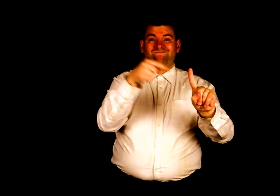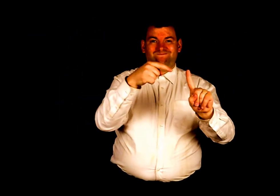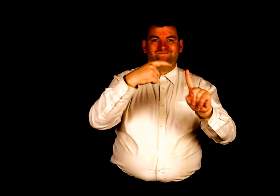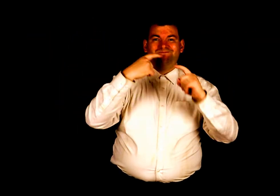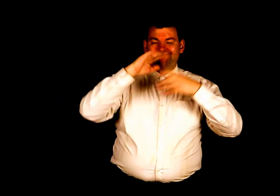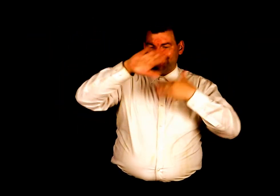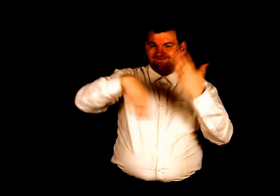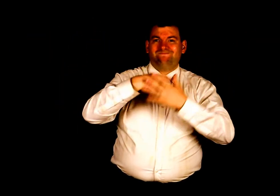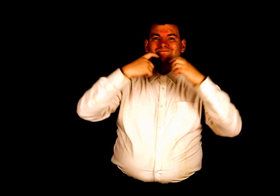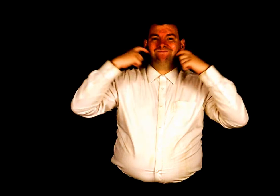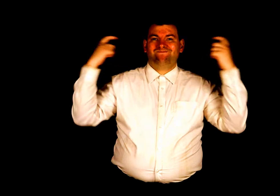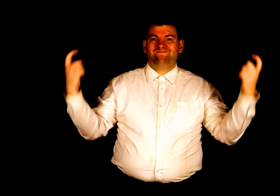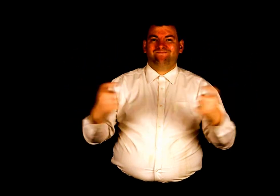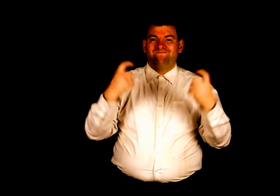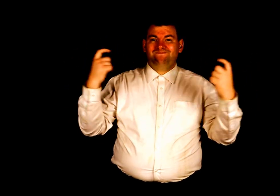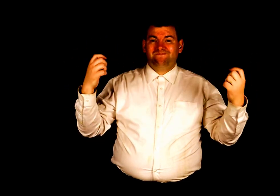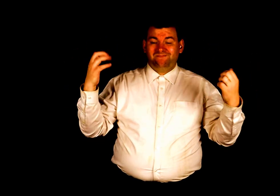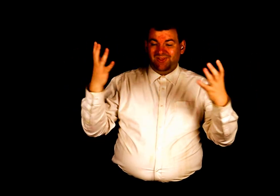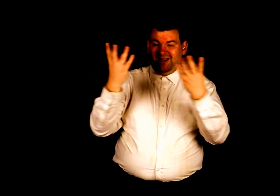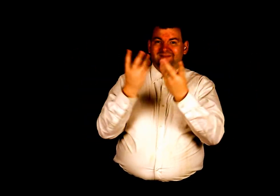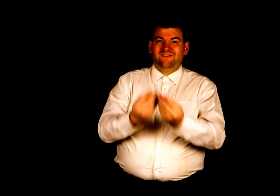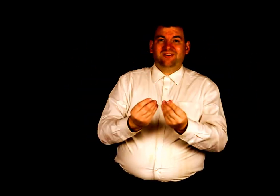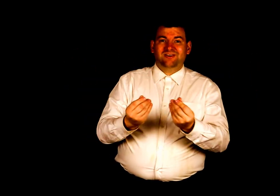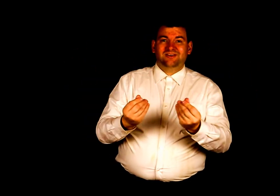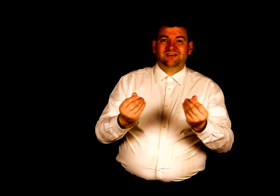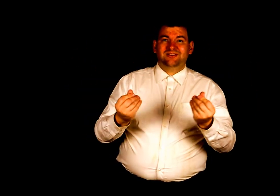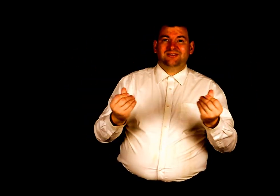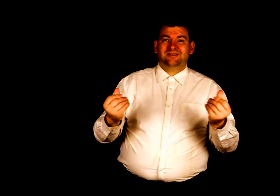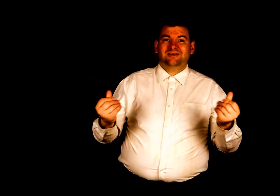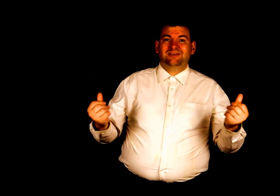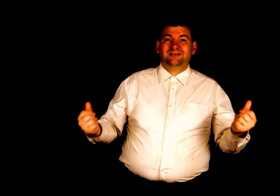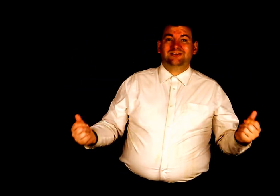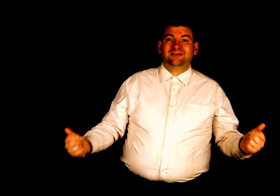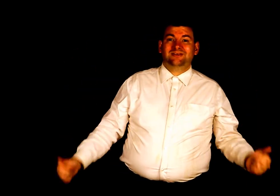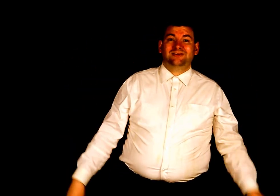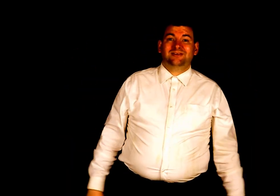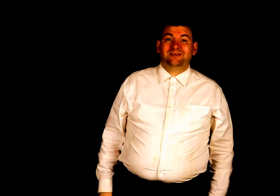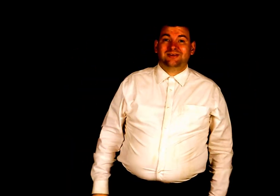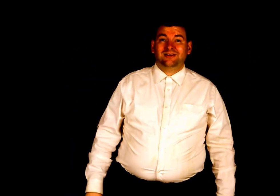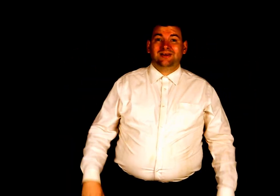from all sins afflictions.